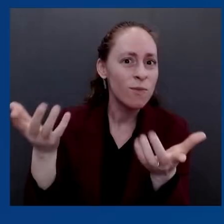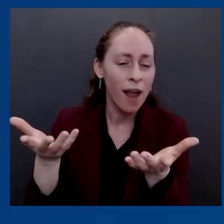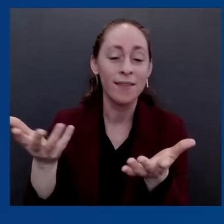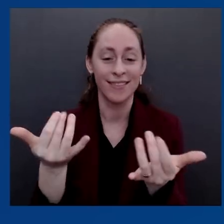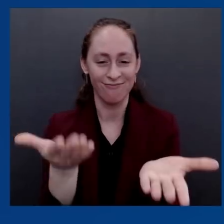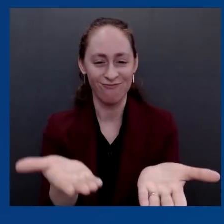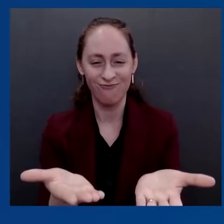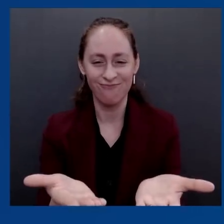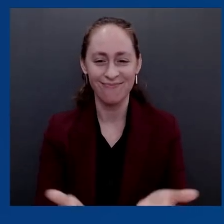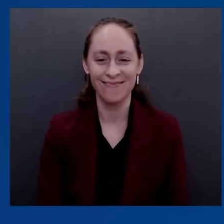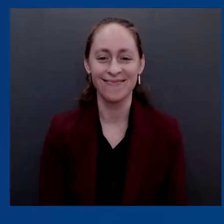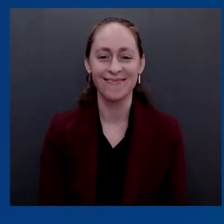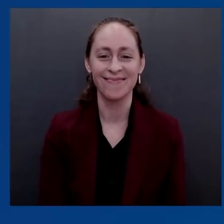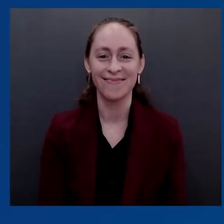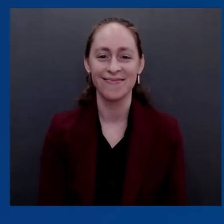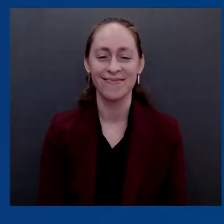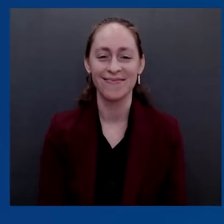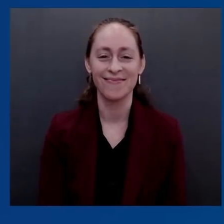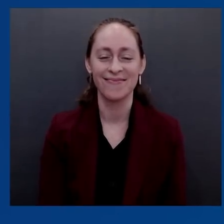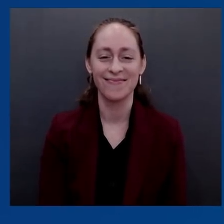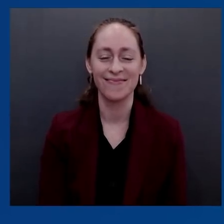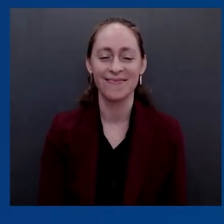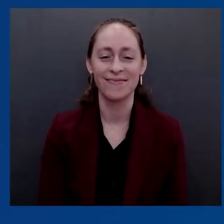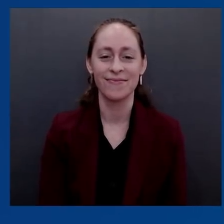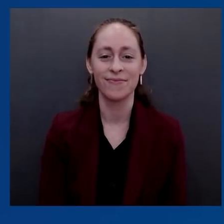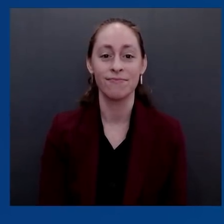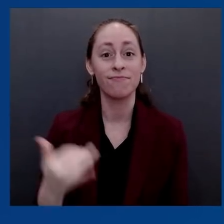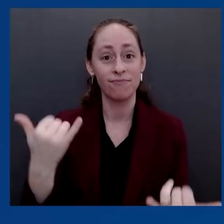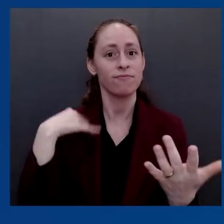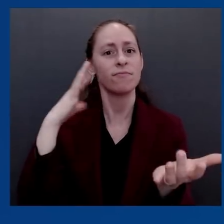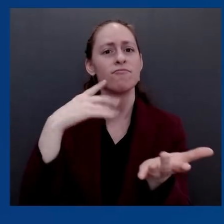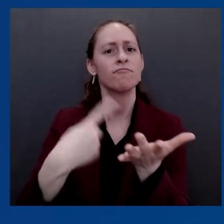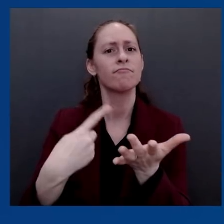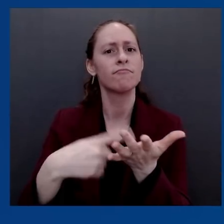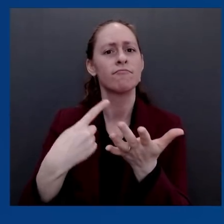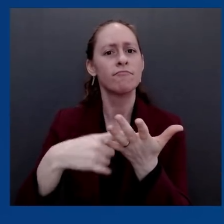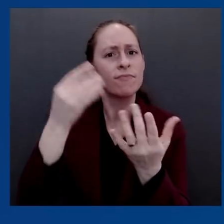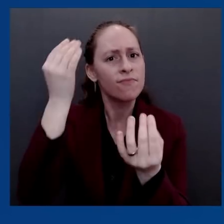The current seven-day daily average of cases is about 147,000 cases per day,